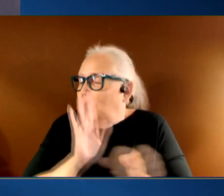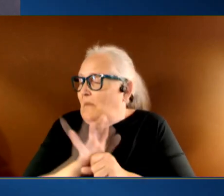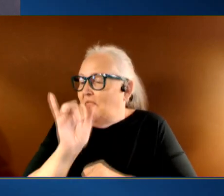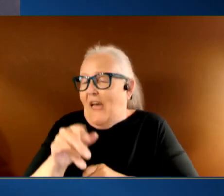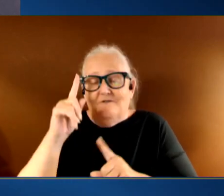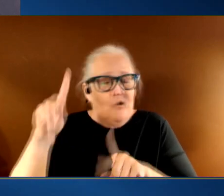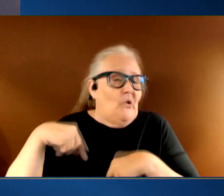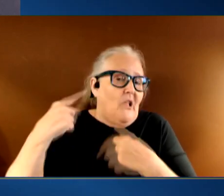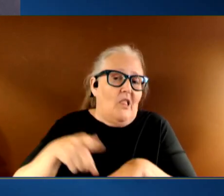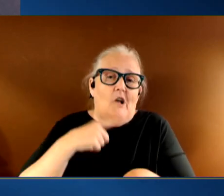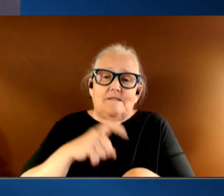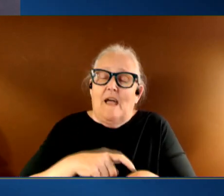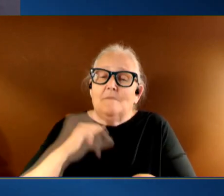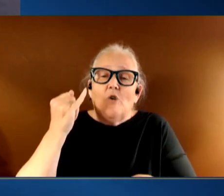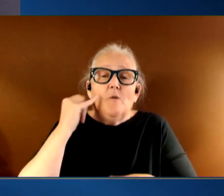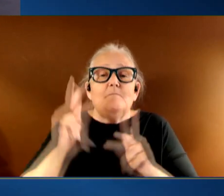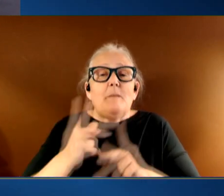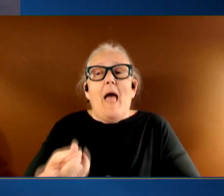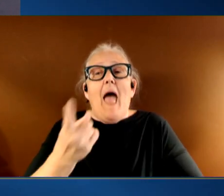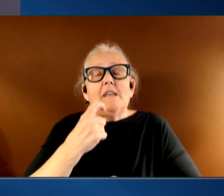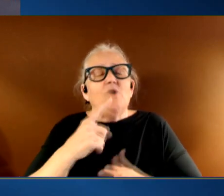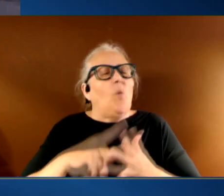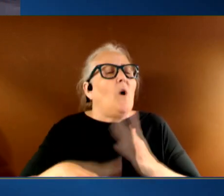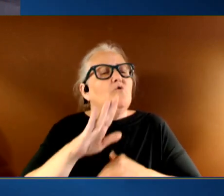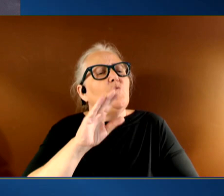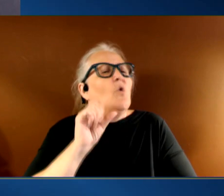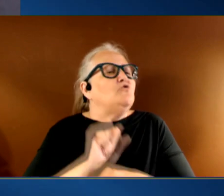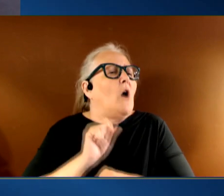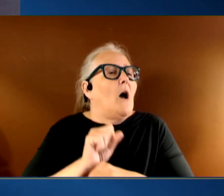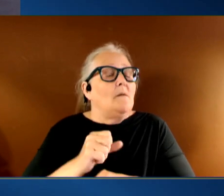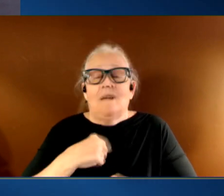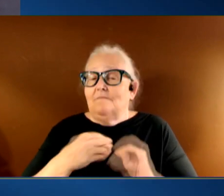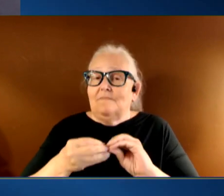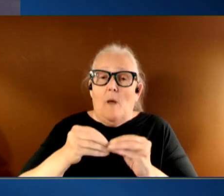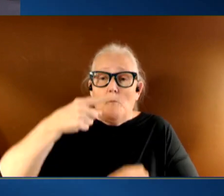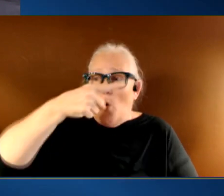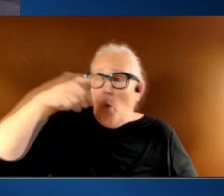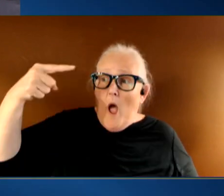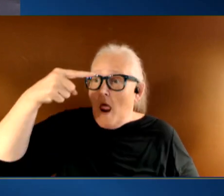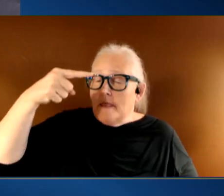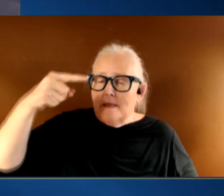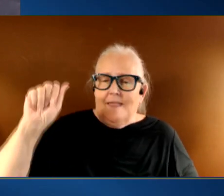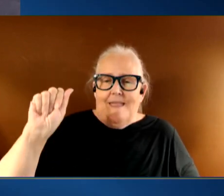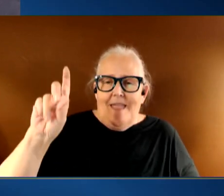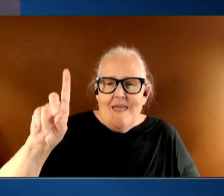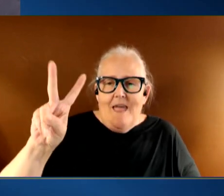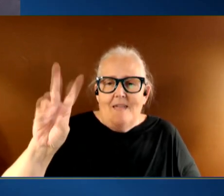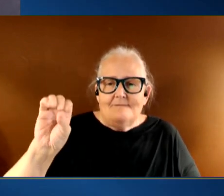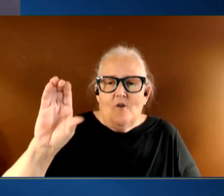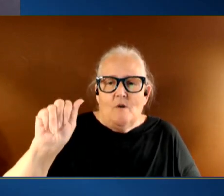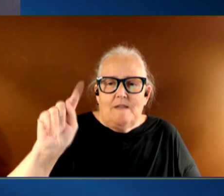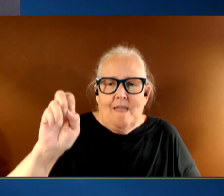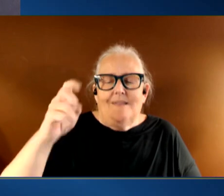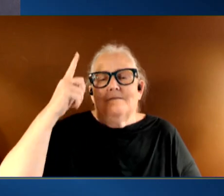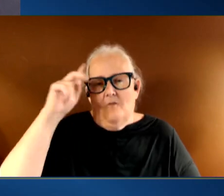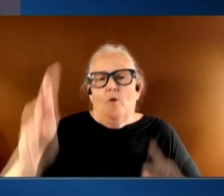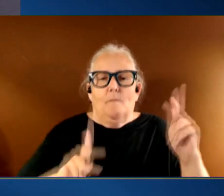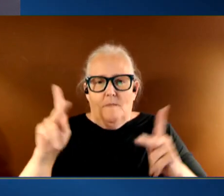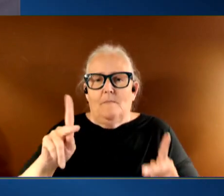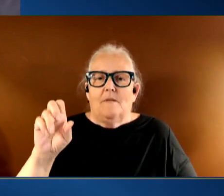asks me what I do, I am, first and foremost, an advocate for people with sickle cell disease.